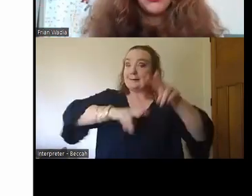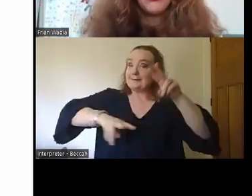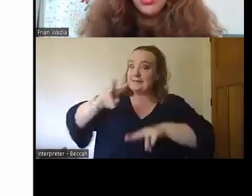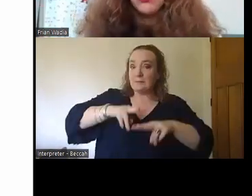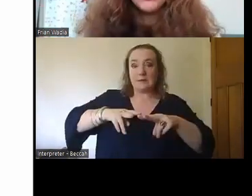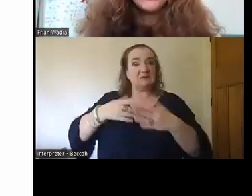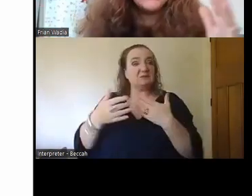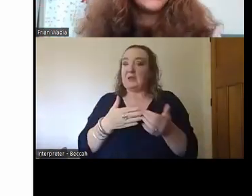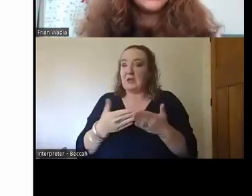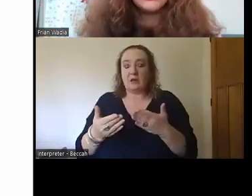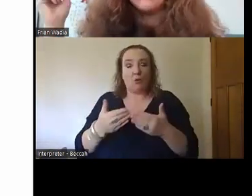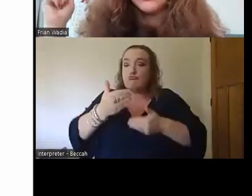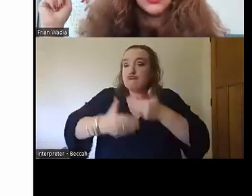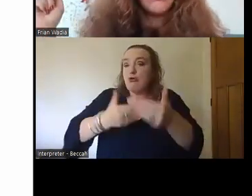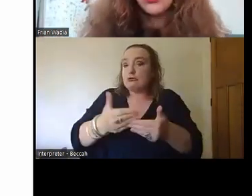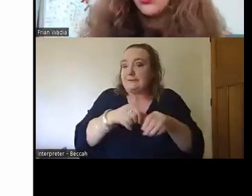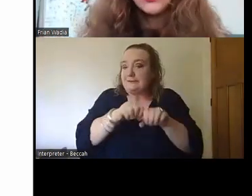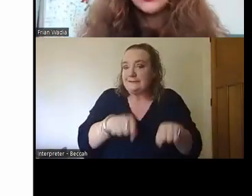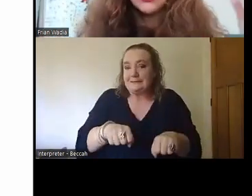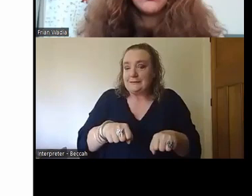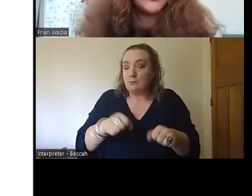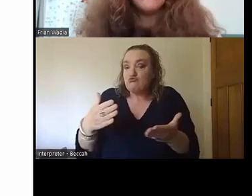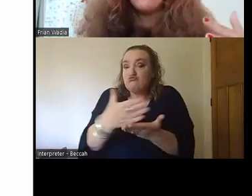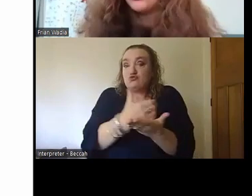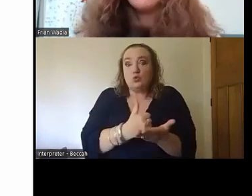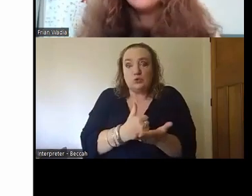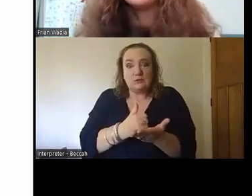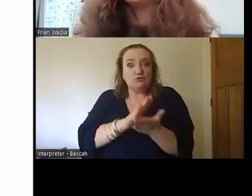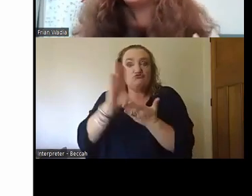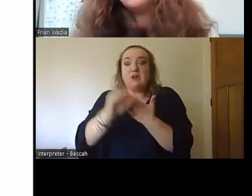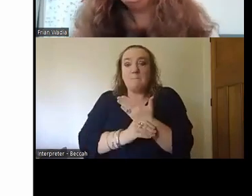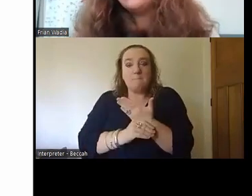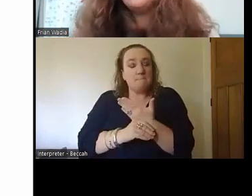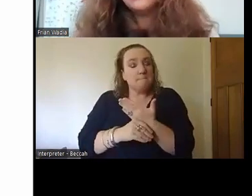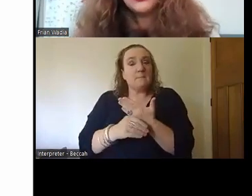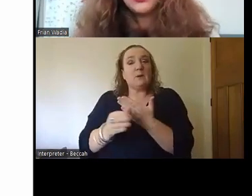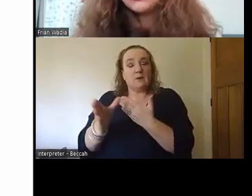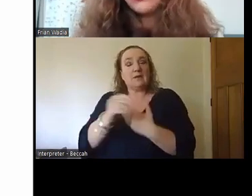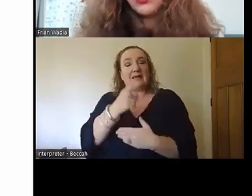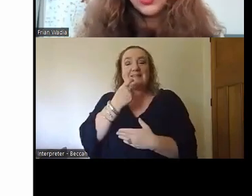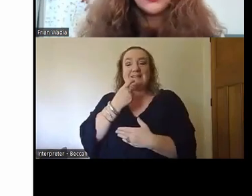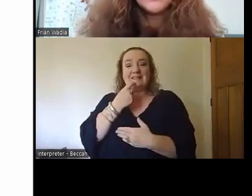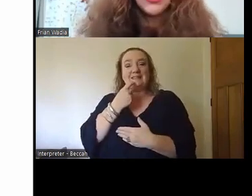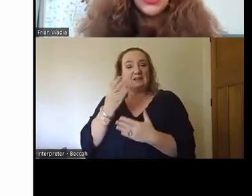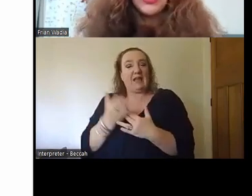you know, processes, systems, resources, curriculum, whatever it is, it's all easy to use and access for our kids.